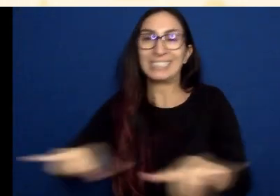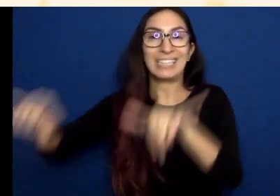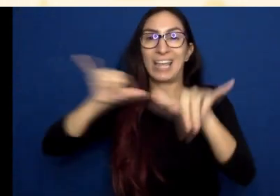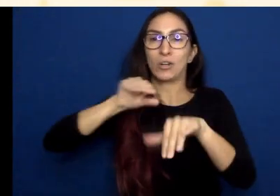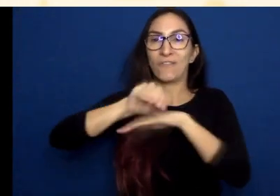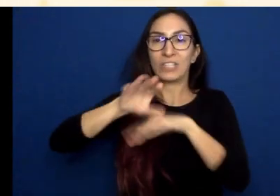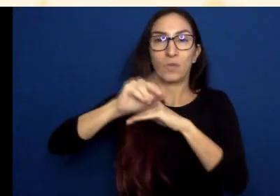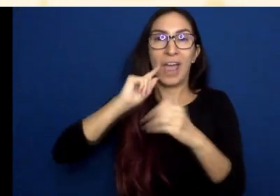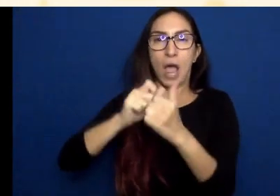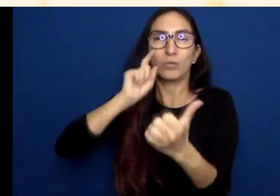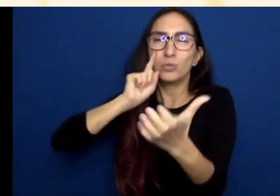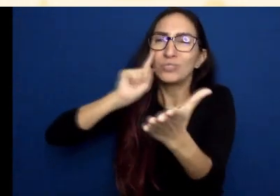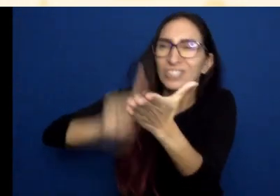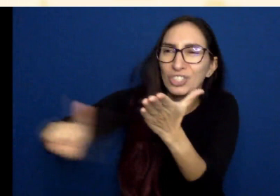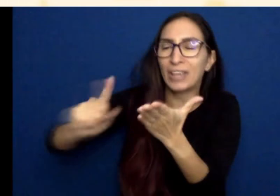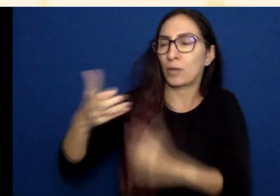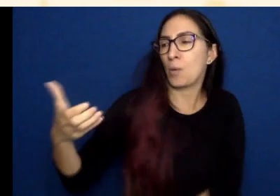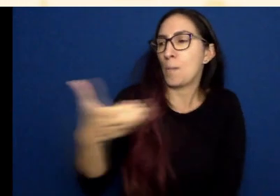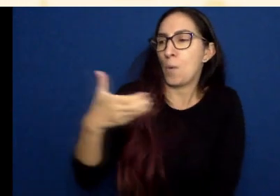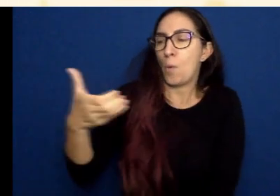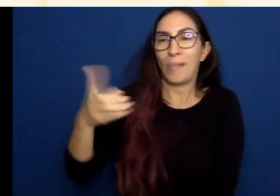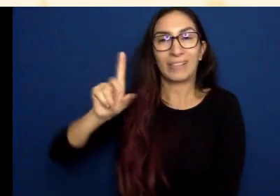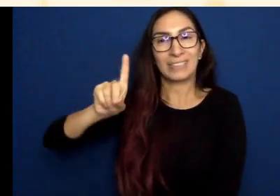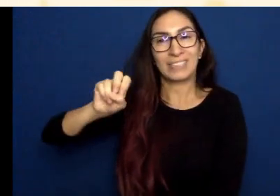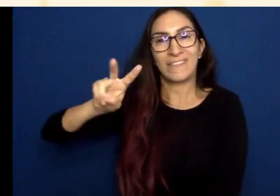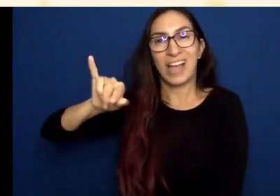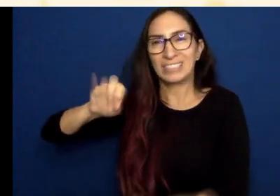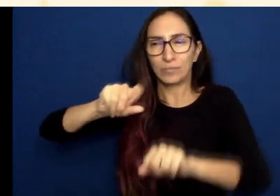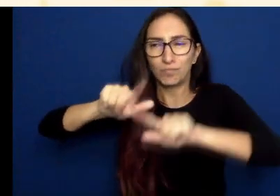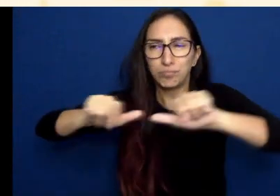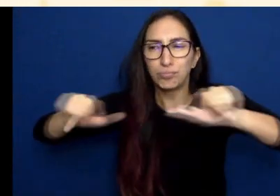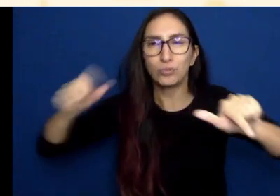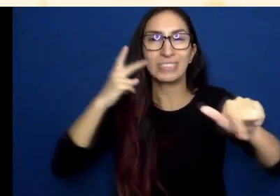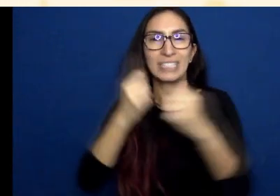where we talk about what it is that we as a community need, as an industry need.